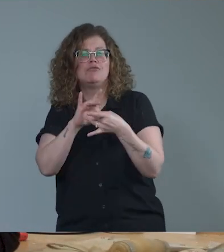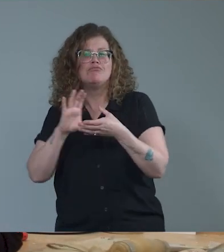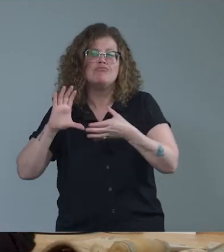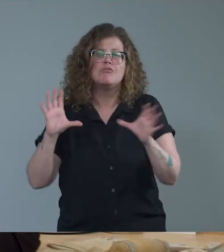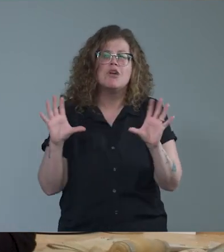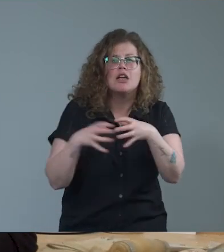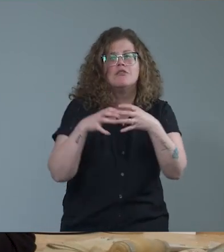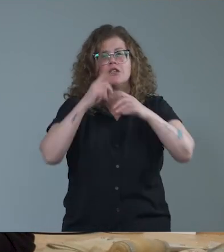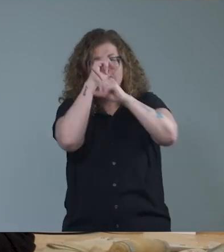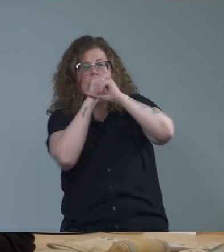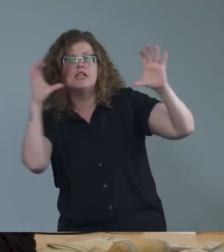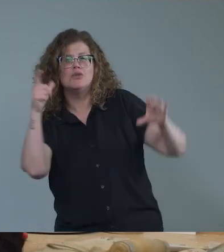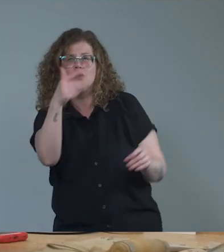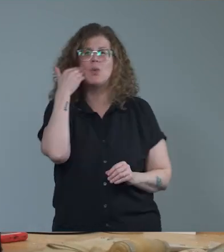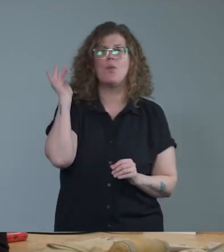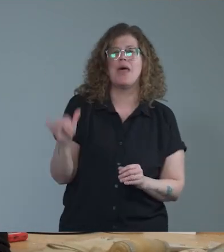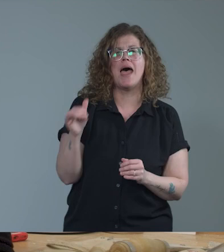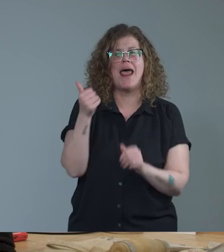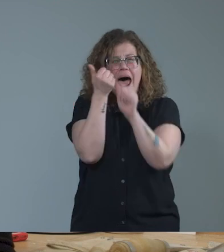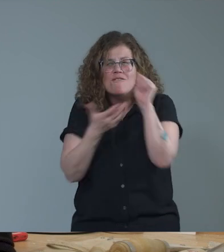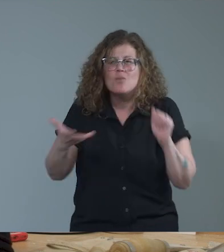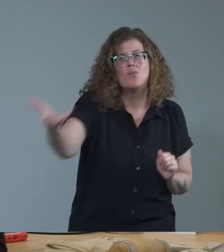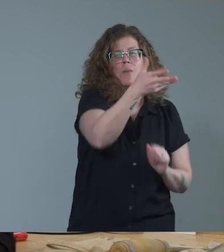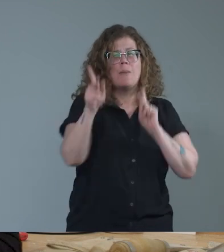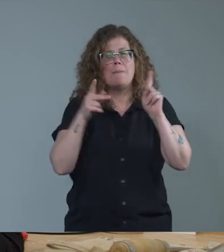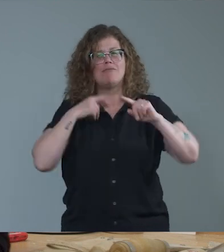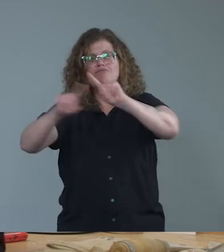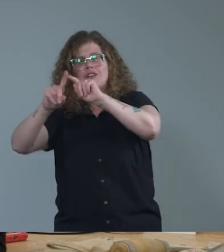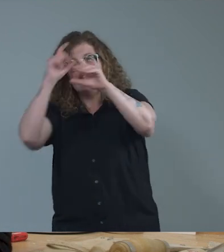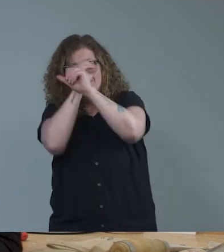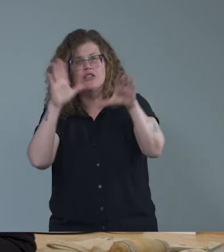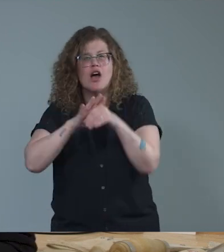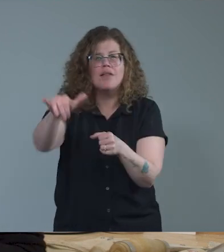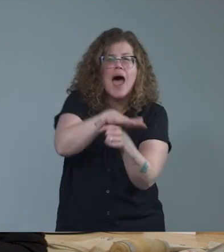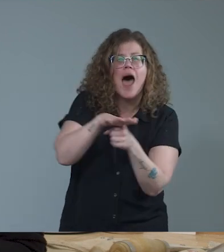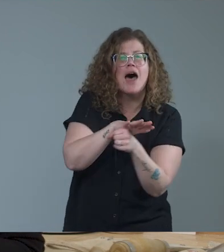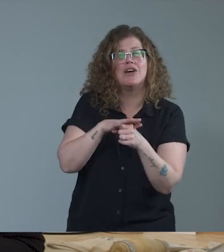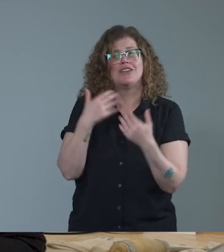art is getting that, being part of that collective vision, you know, because